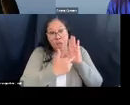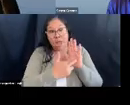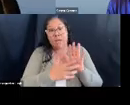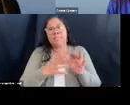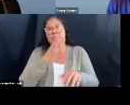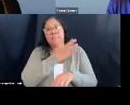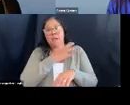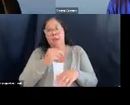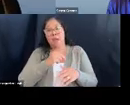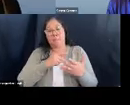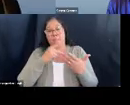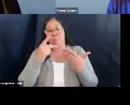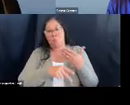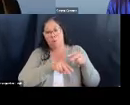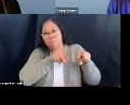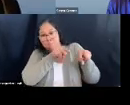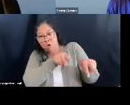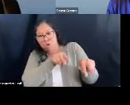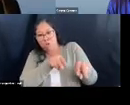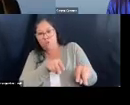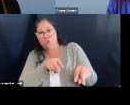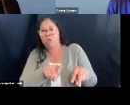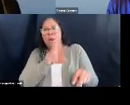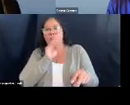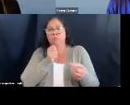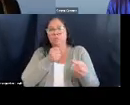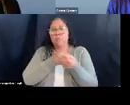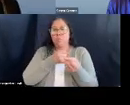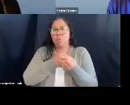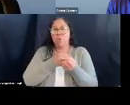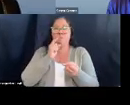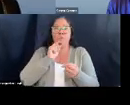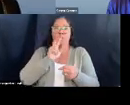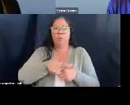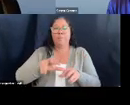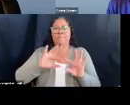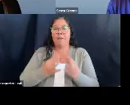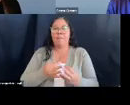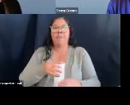the 33 family empowerment centers across California. To learn more about our work,